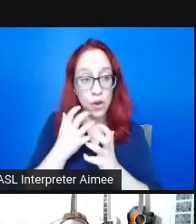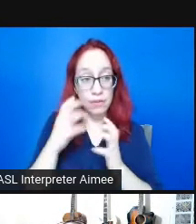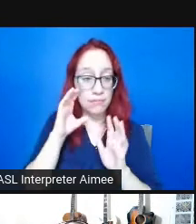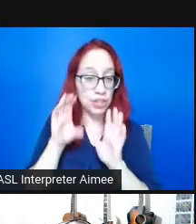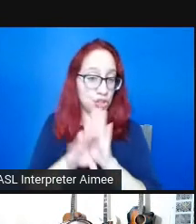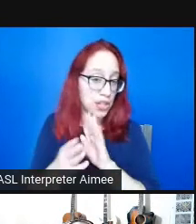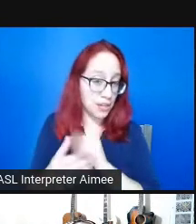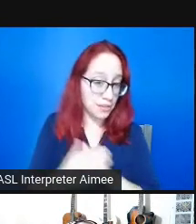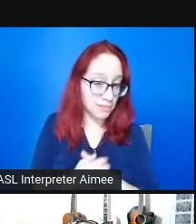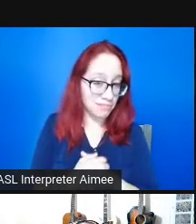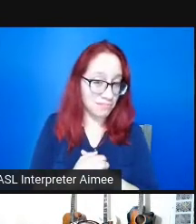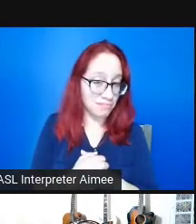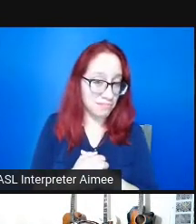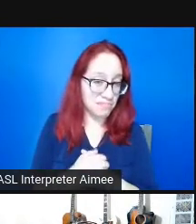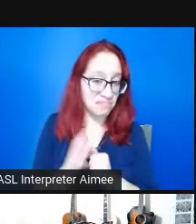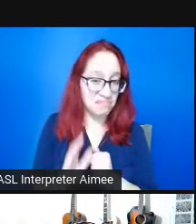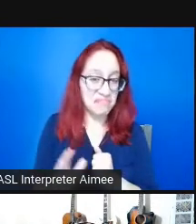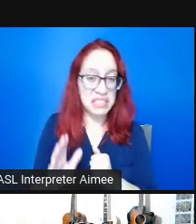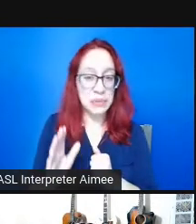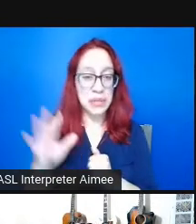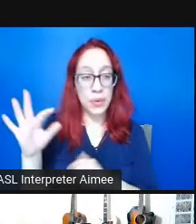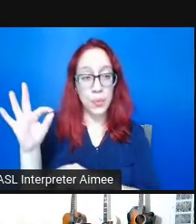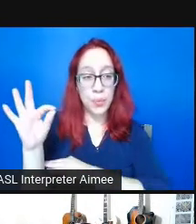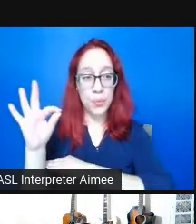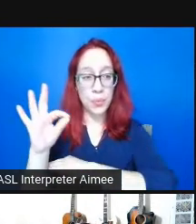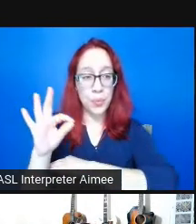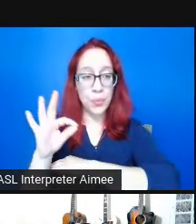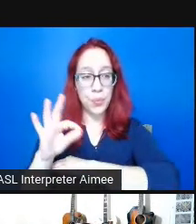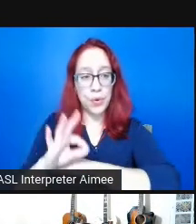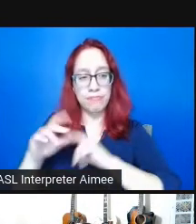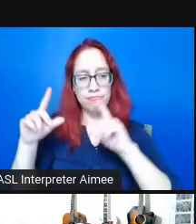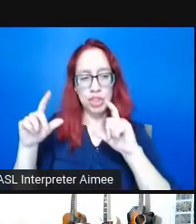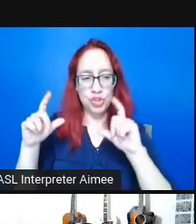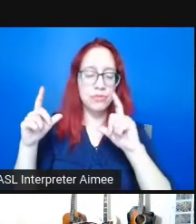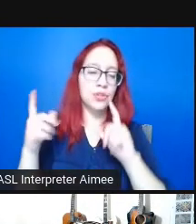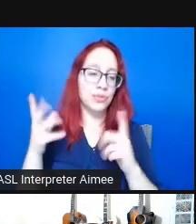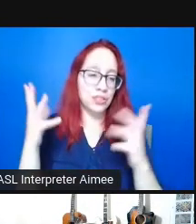This was taken almost at sunset and so the text shows up quite nicely.